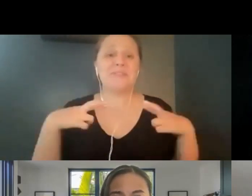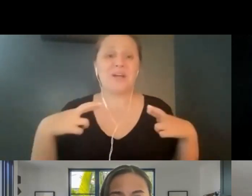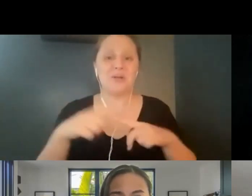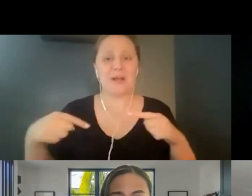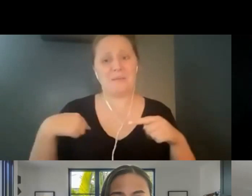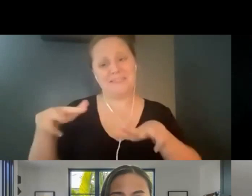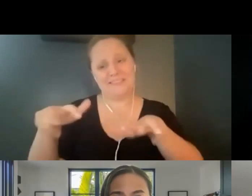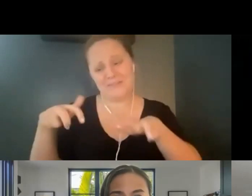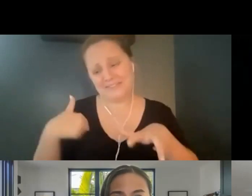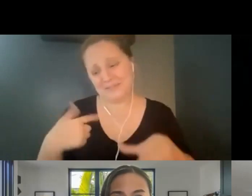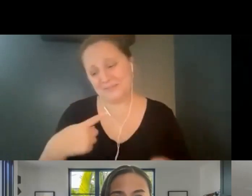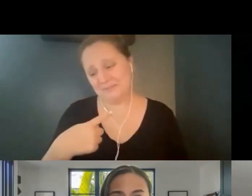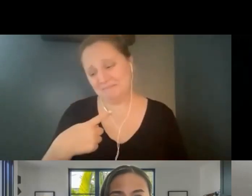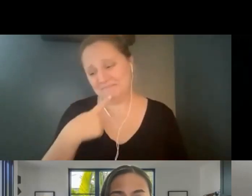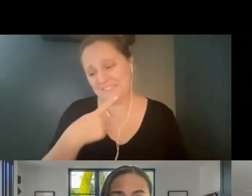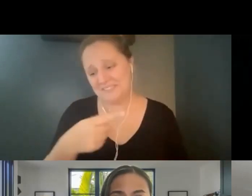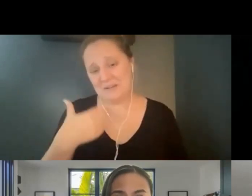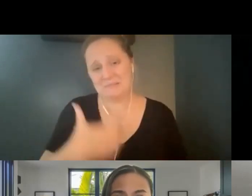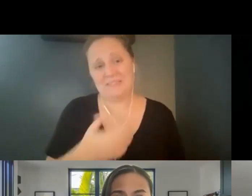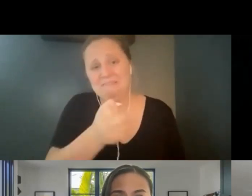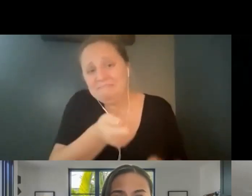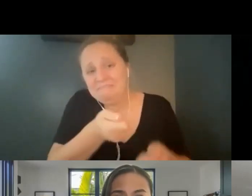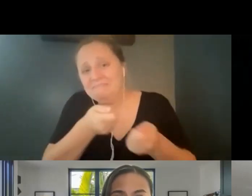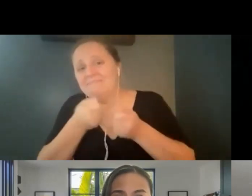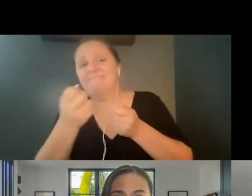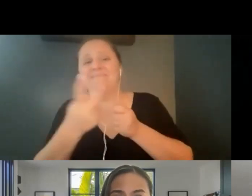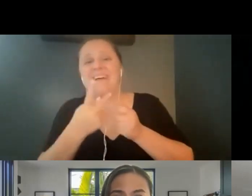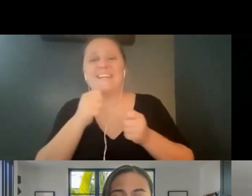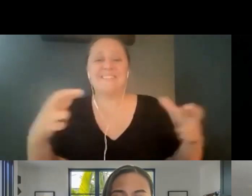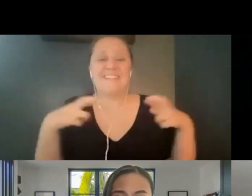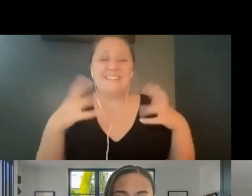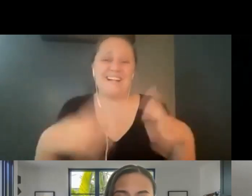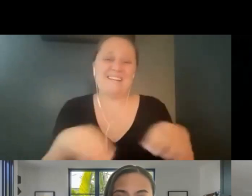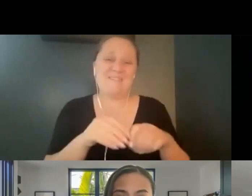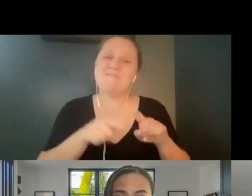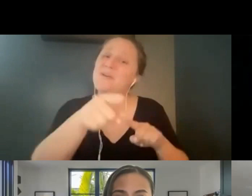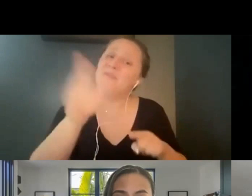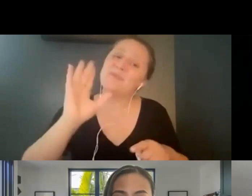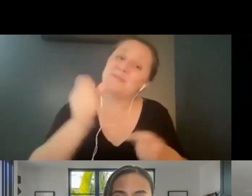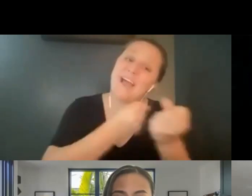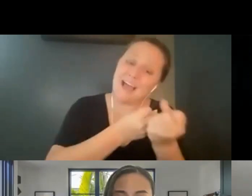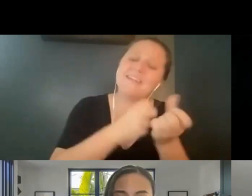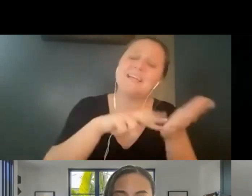could dig you out of retirement but, you know once an advocate always an advocate. So, you're always on but we